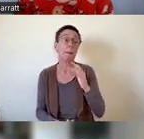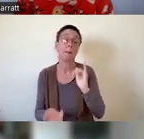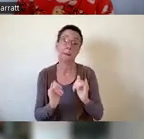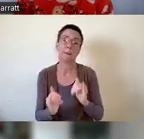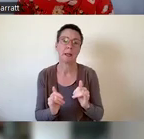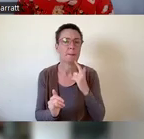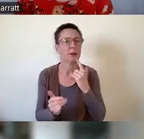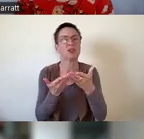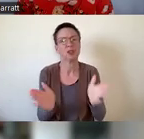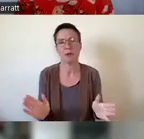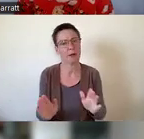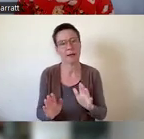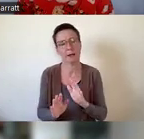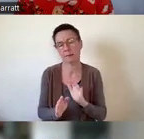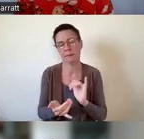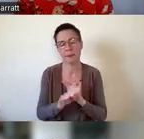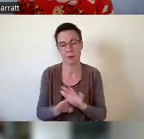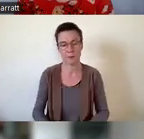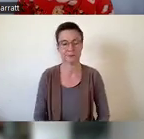One that I think, possibly, you expected.